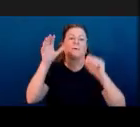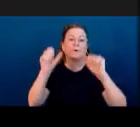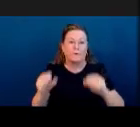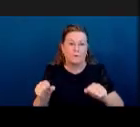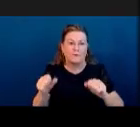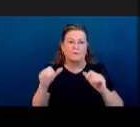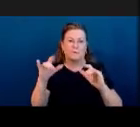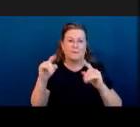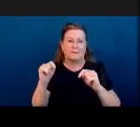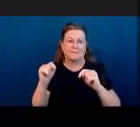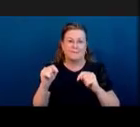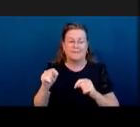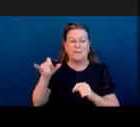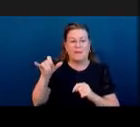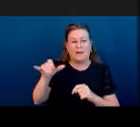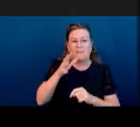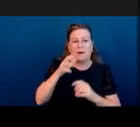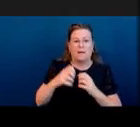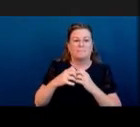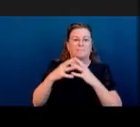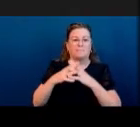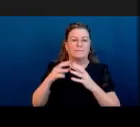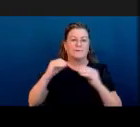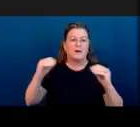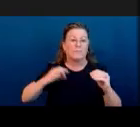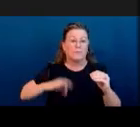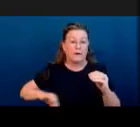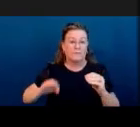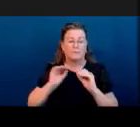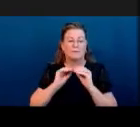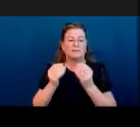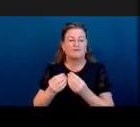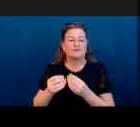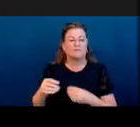do it. So she started this nonprofit, and they came